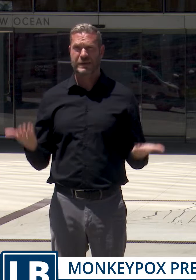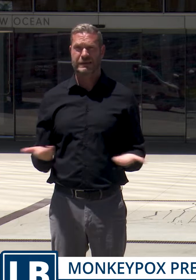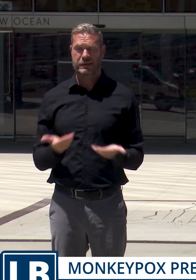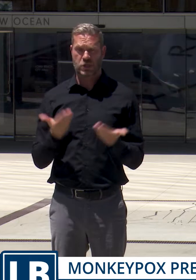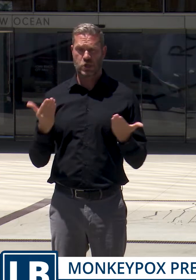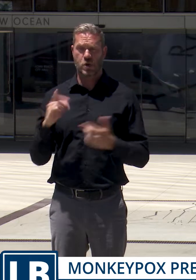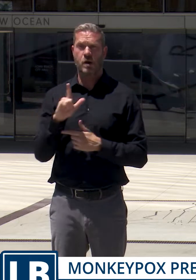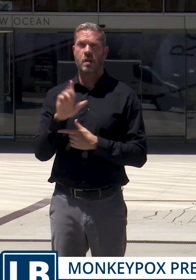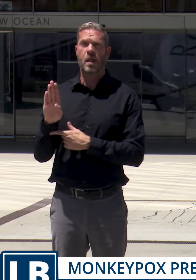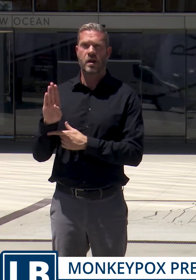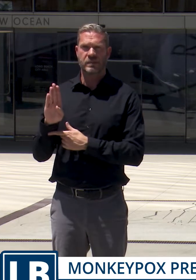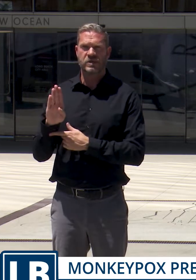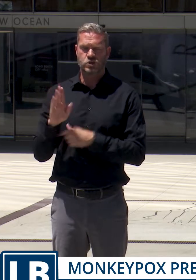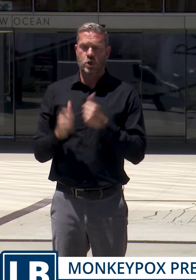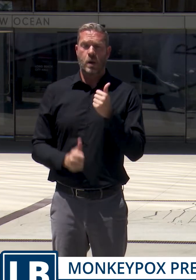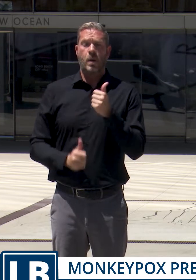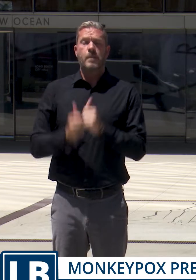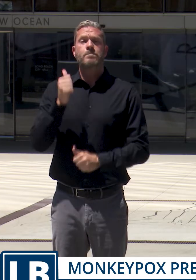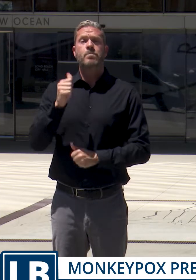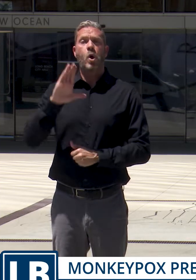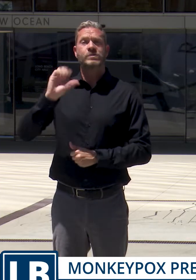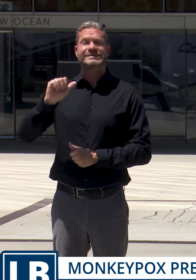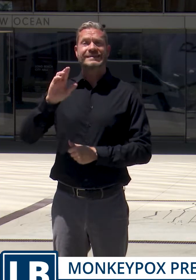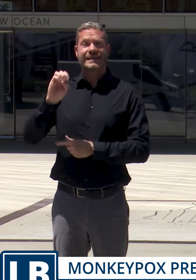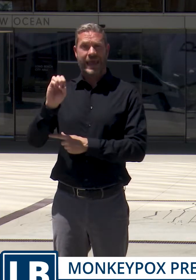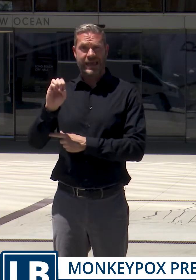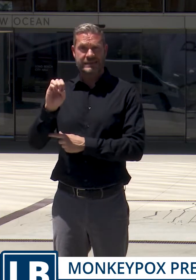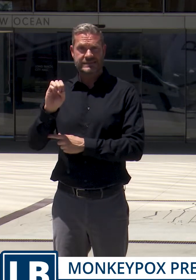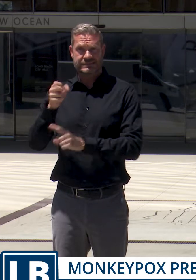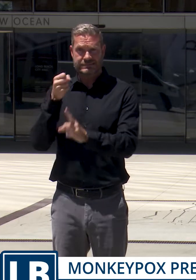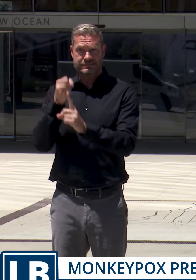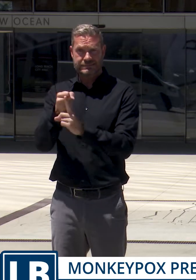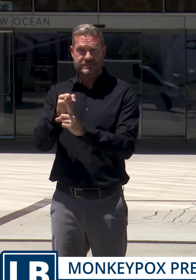vast majority of the cases that have been reported those that have that are currently isolating at